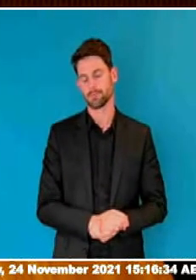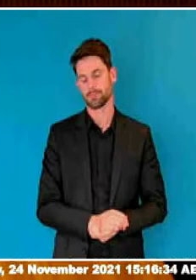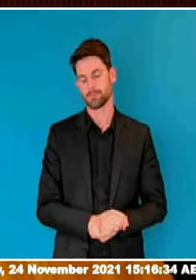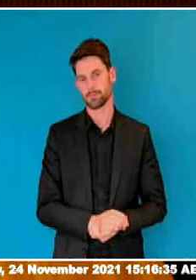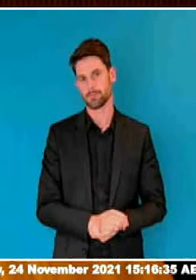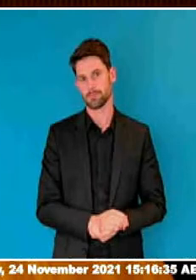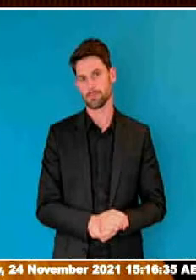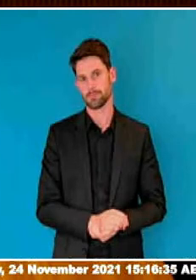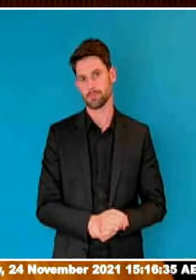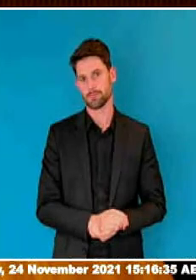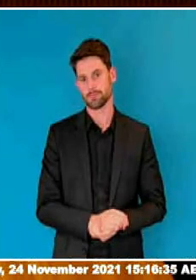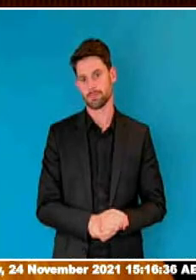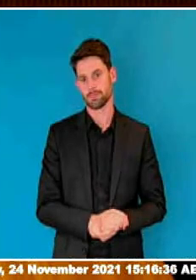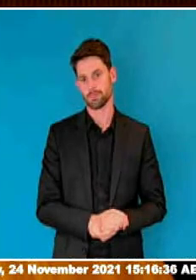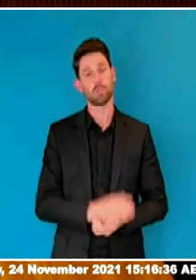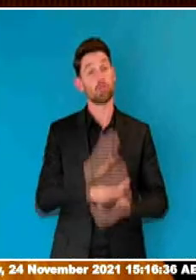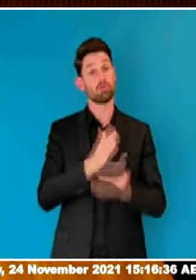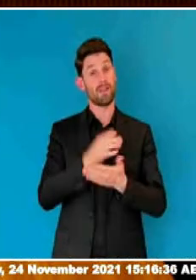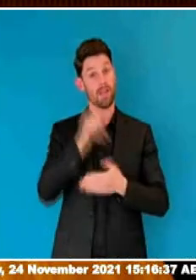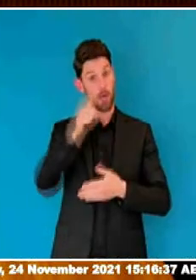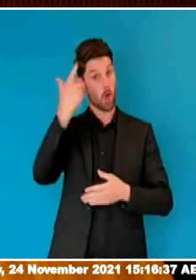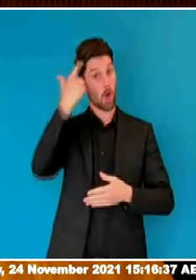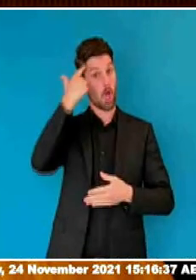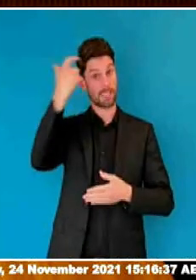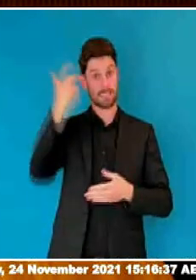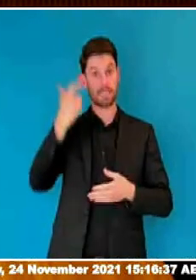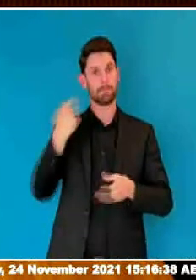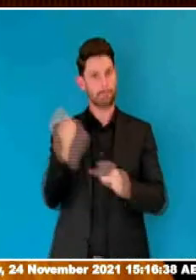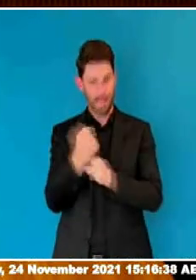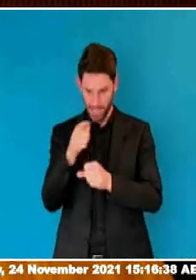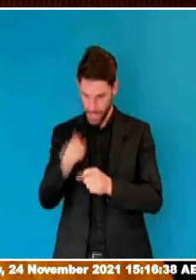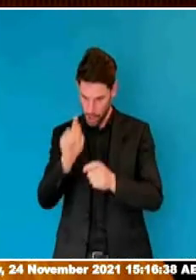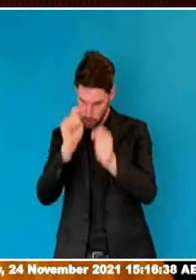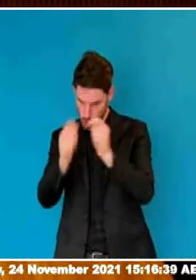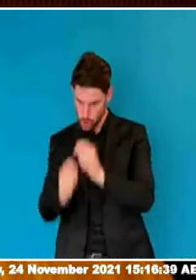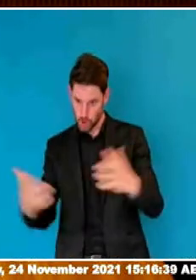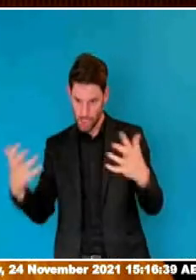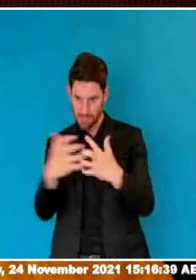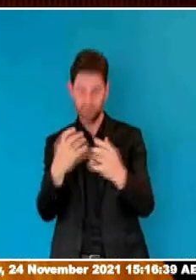reasonable adjustment is similar, and the steps that would be involved are similar.